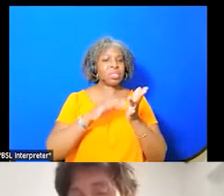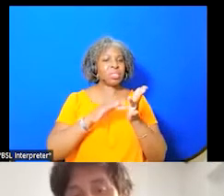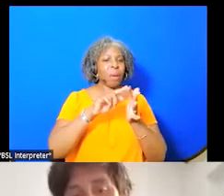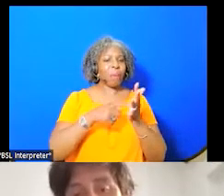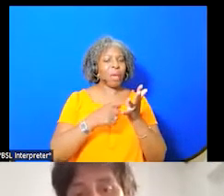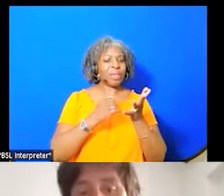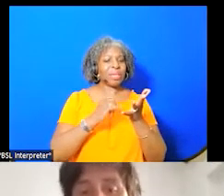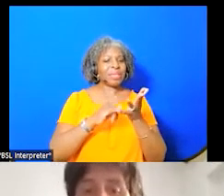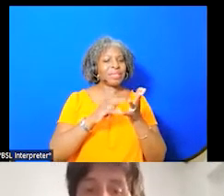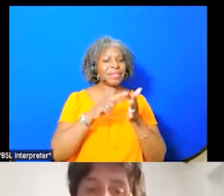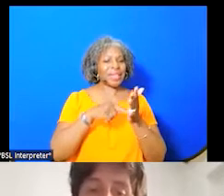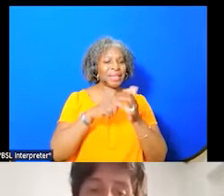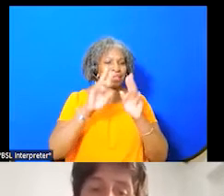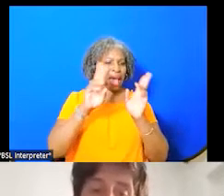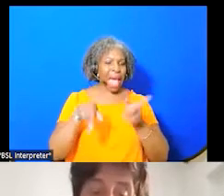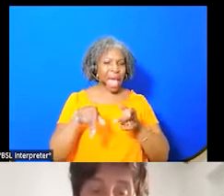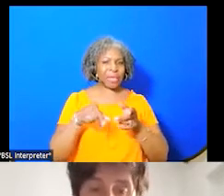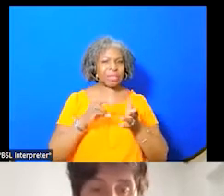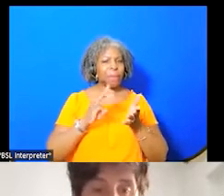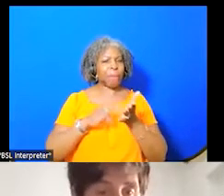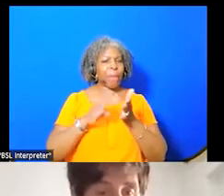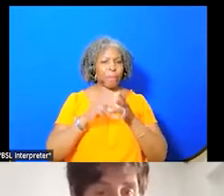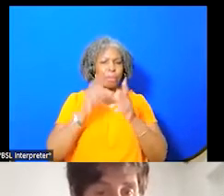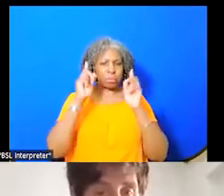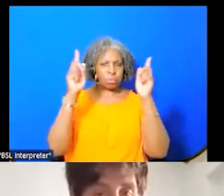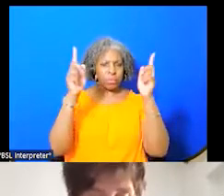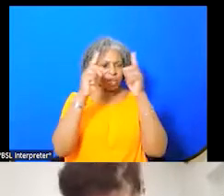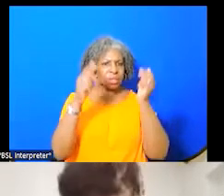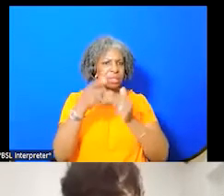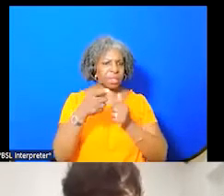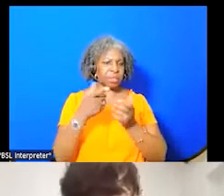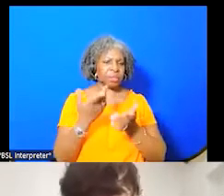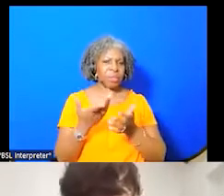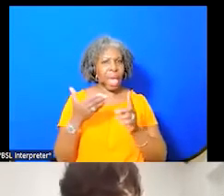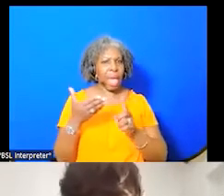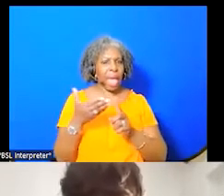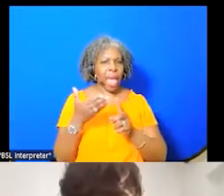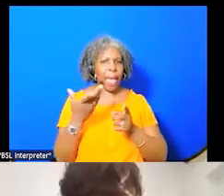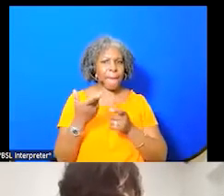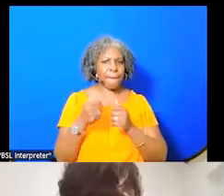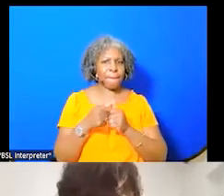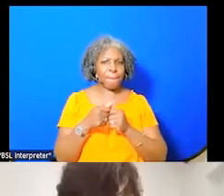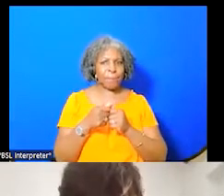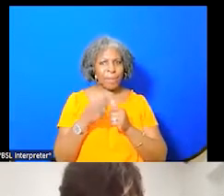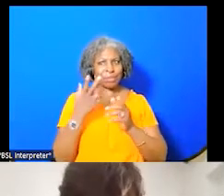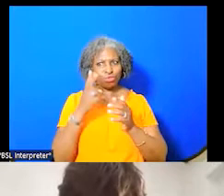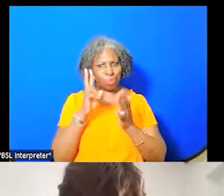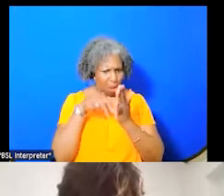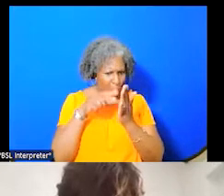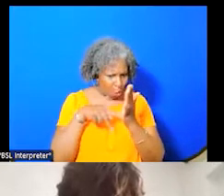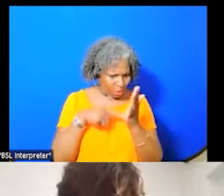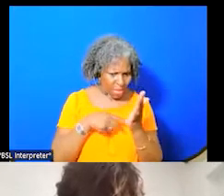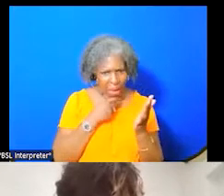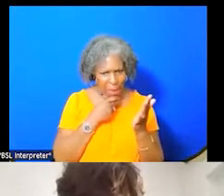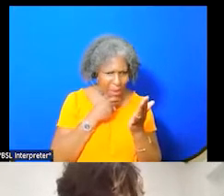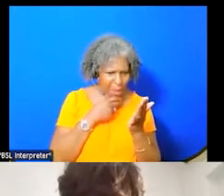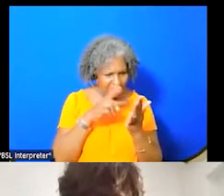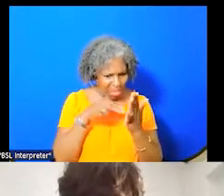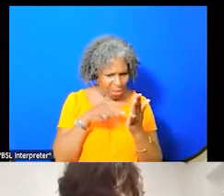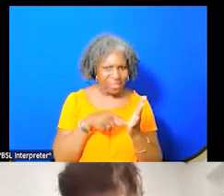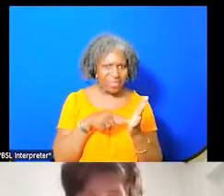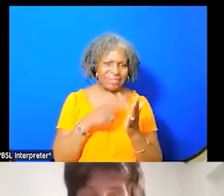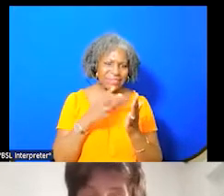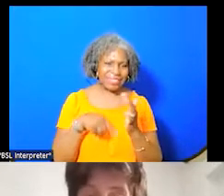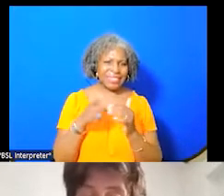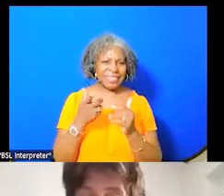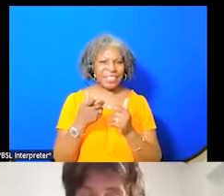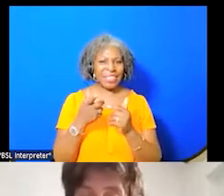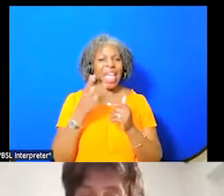which is essentially we were let me see my notes, where we we've got 350 members,